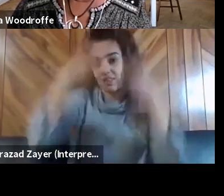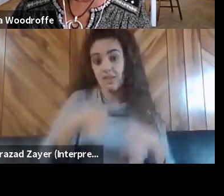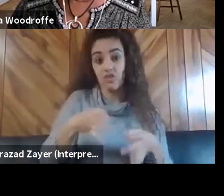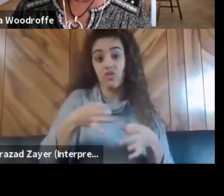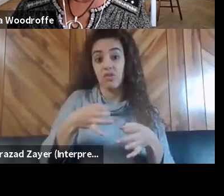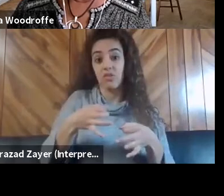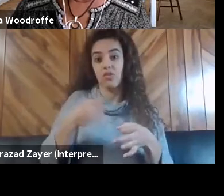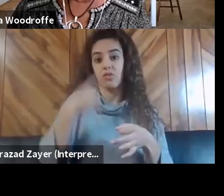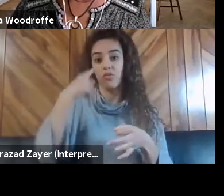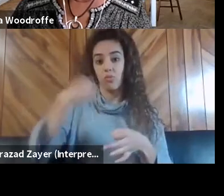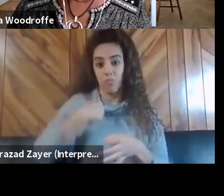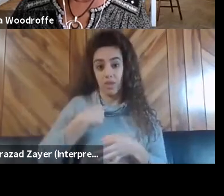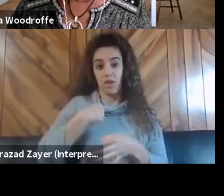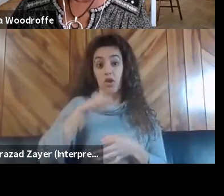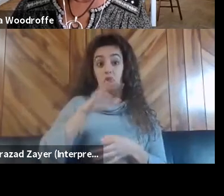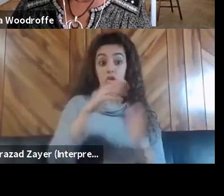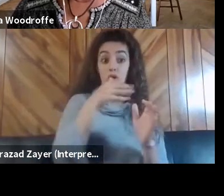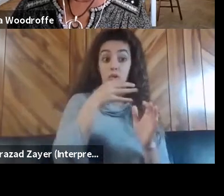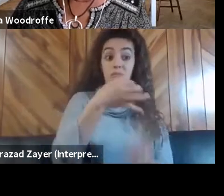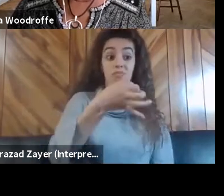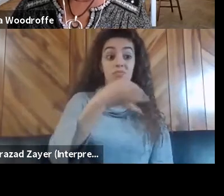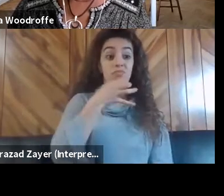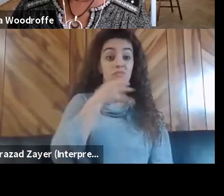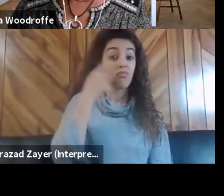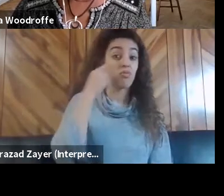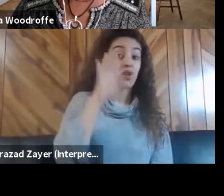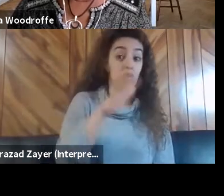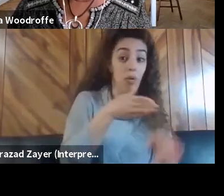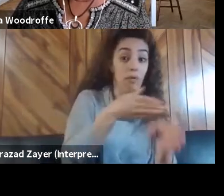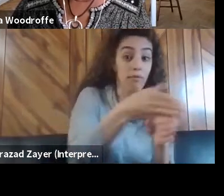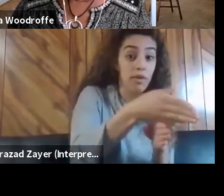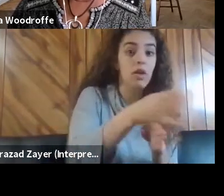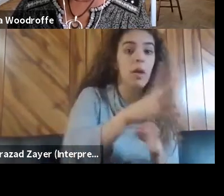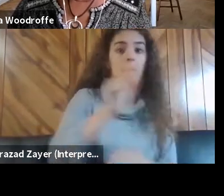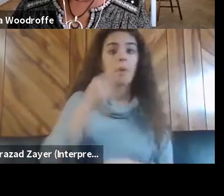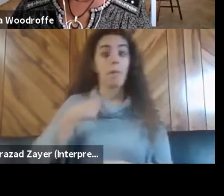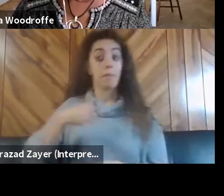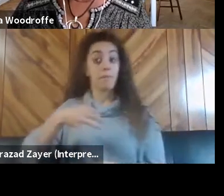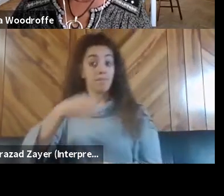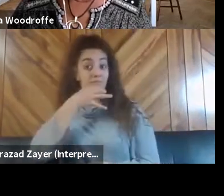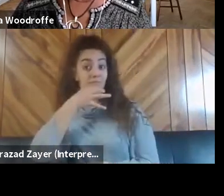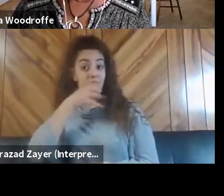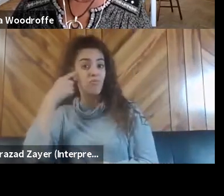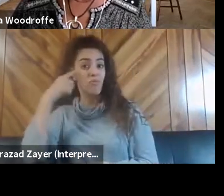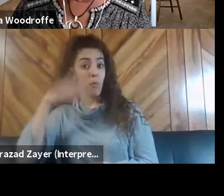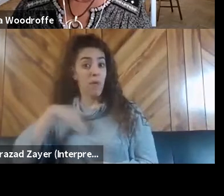child. And so you need to listen to me when I have a seat at the